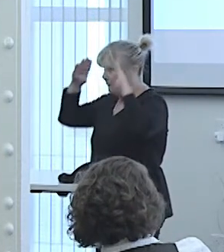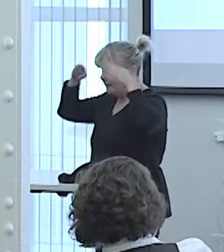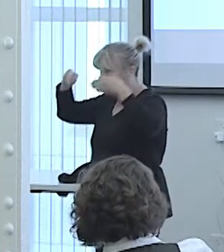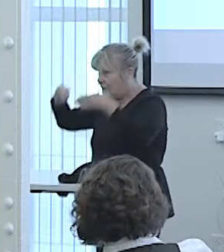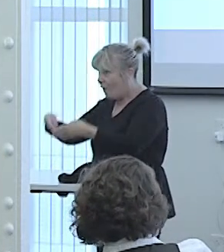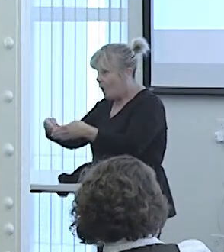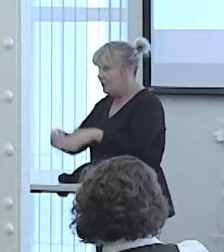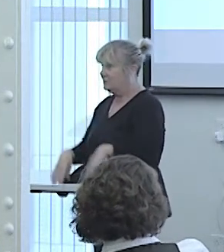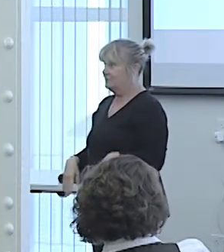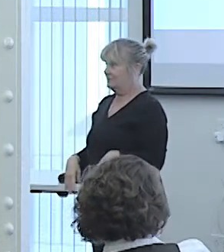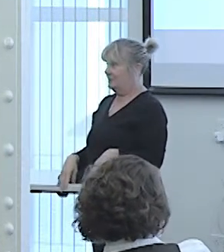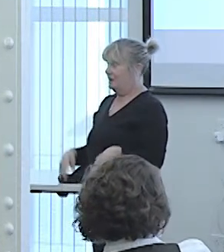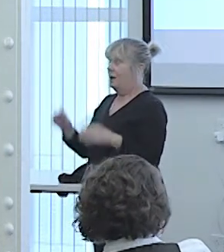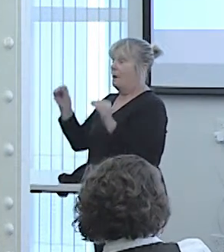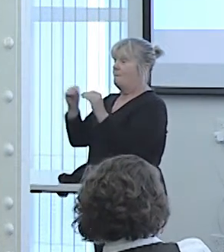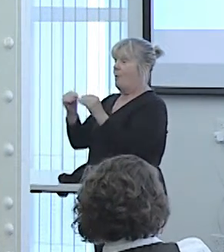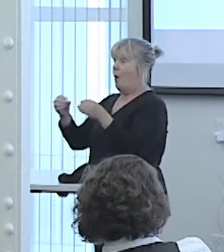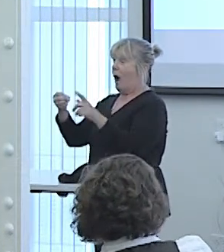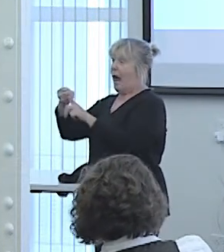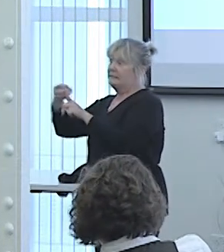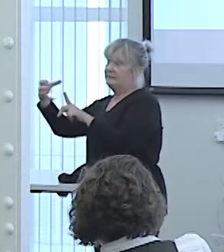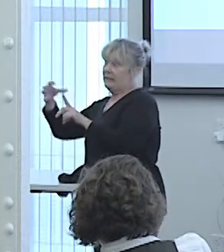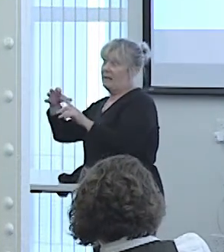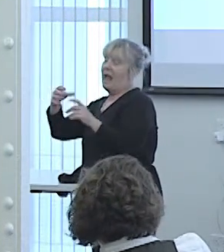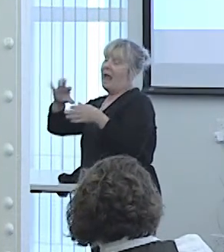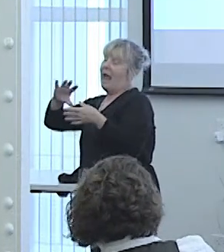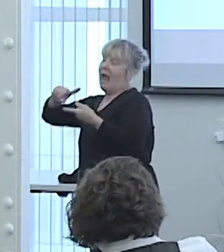is much more .